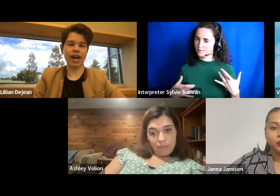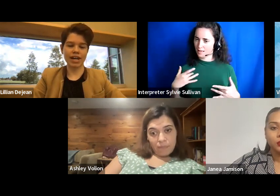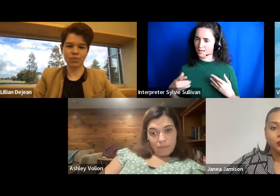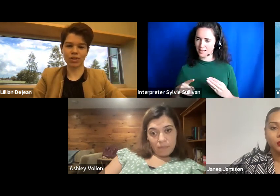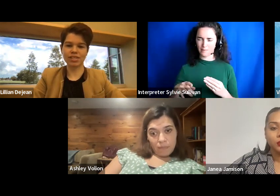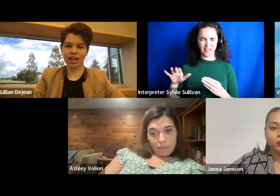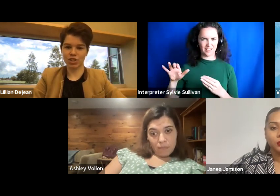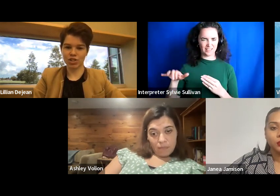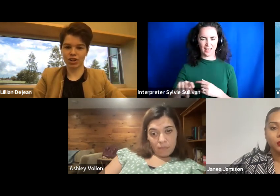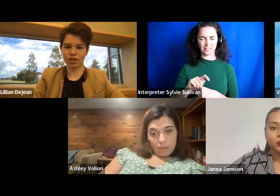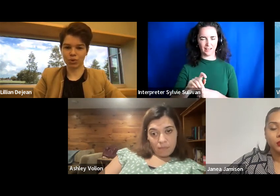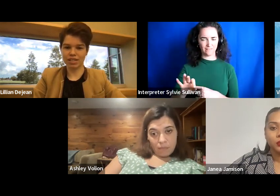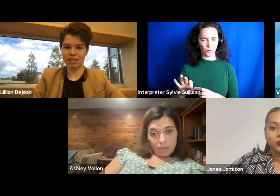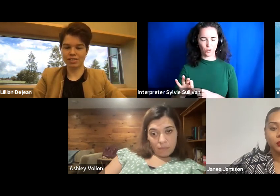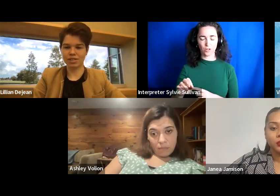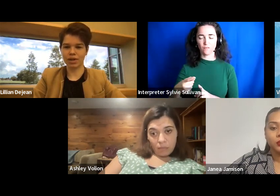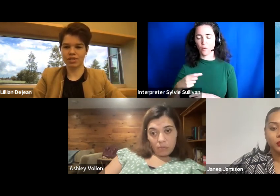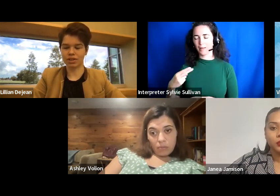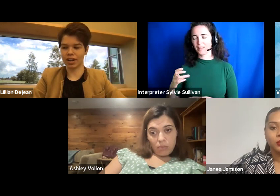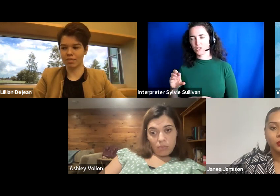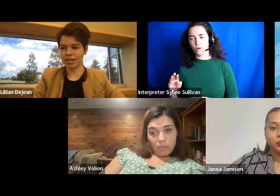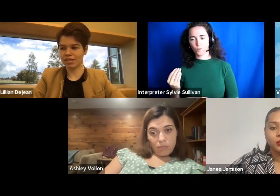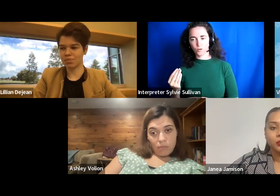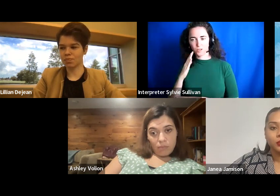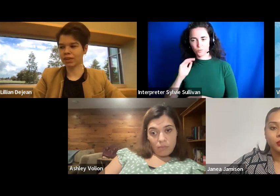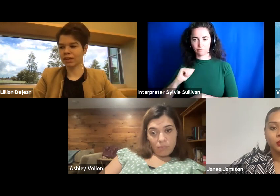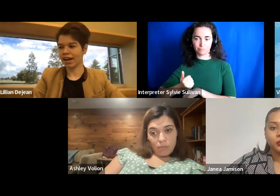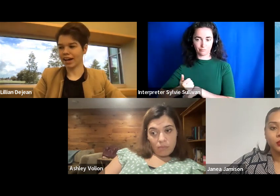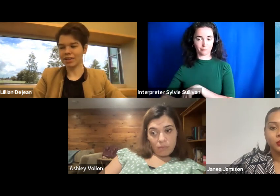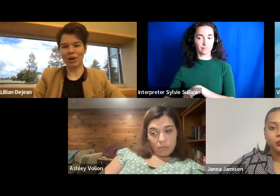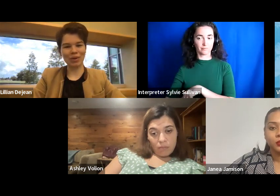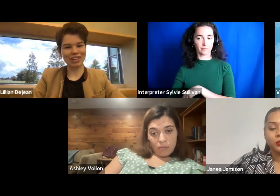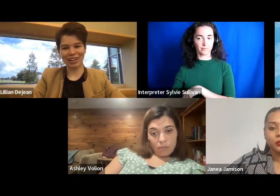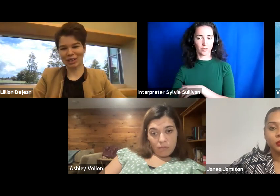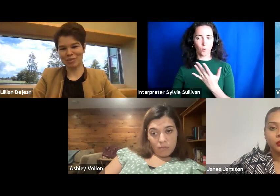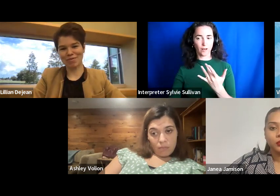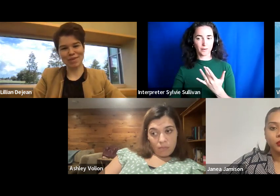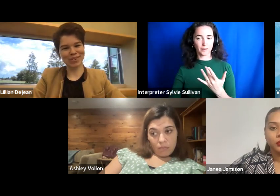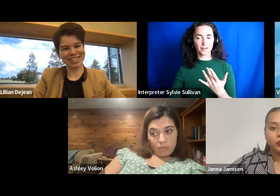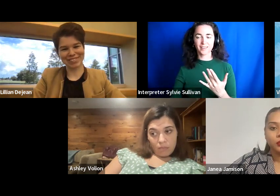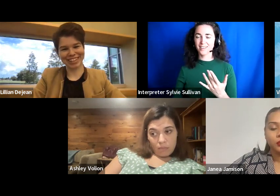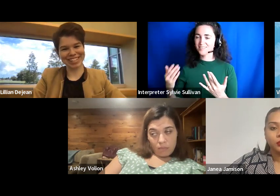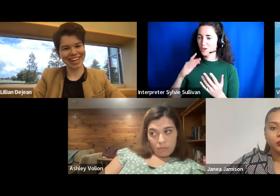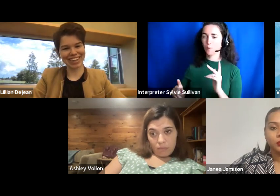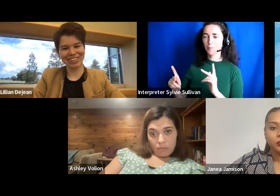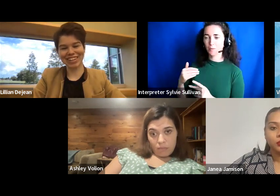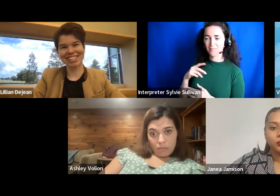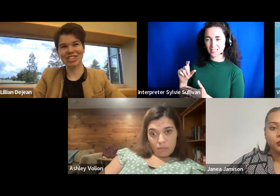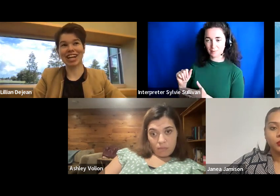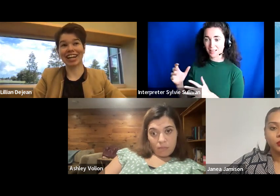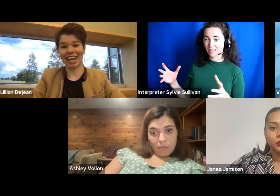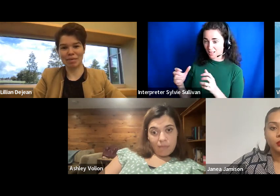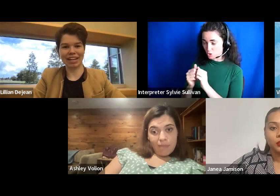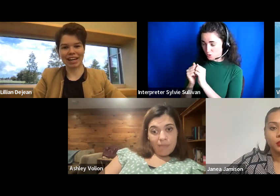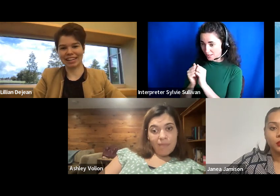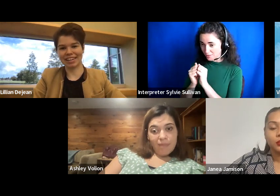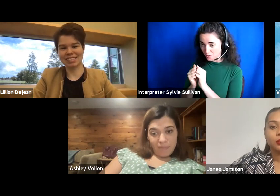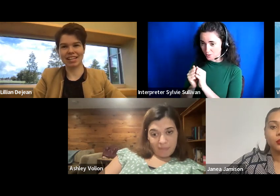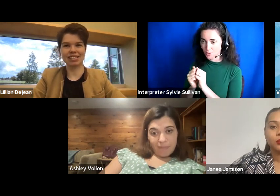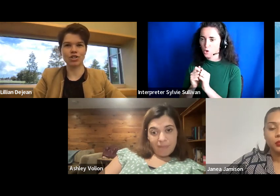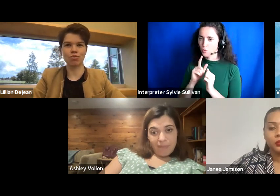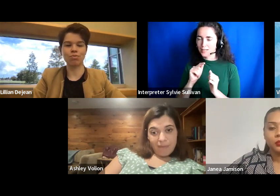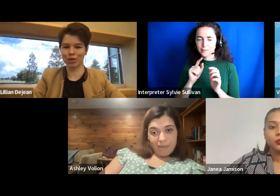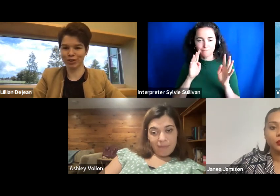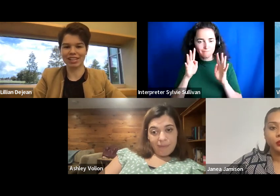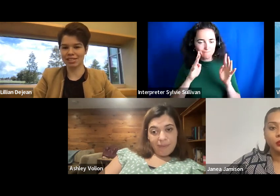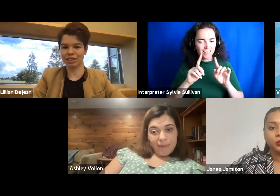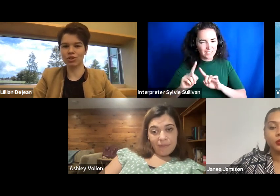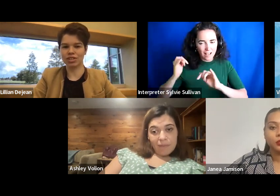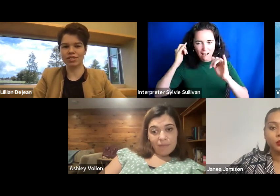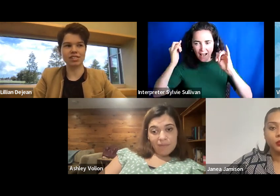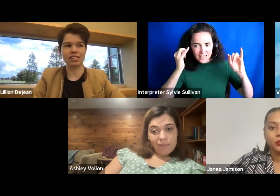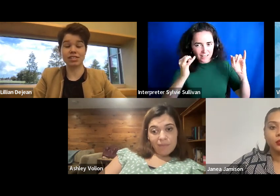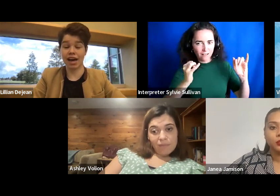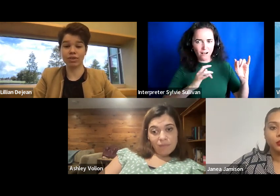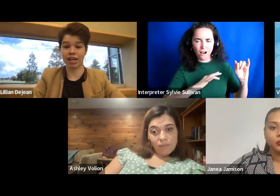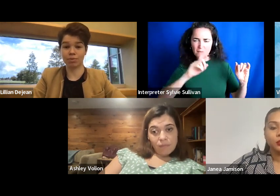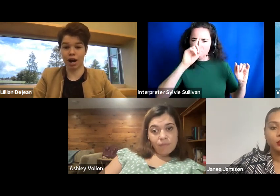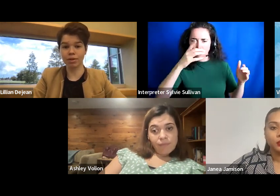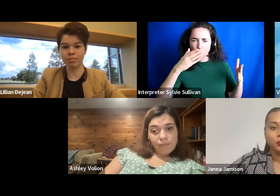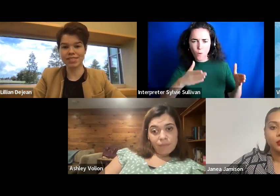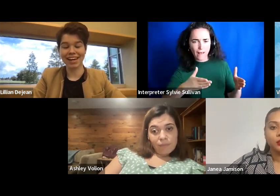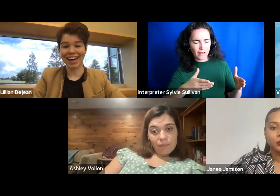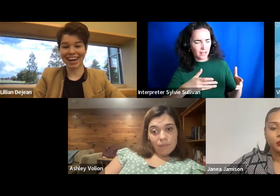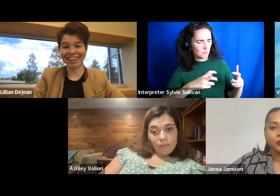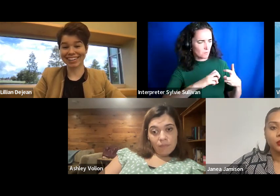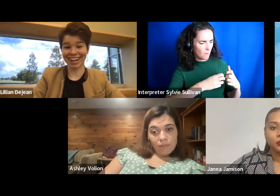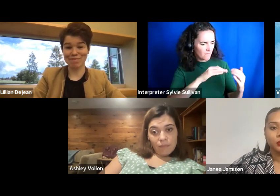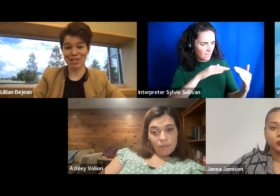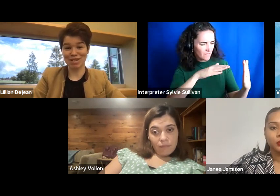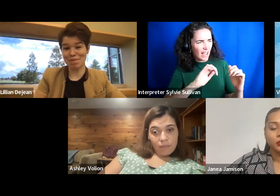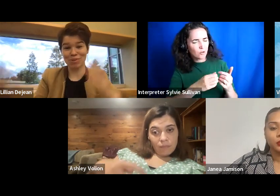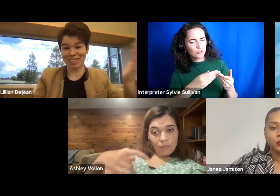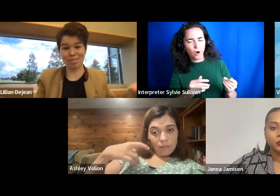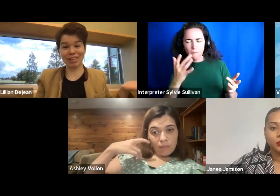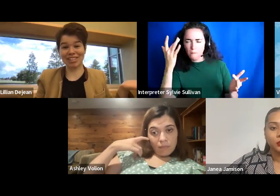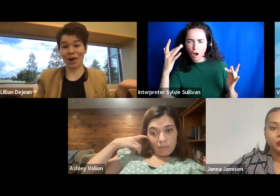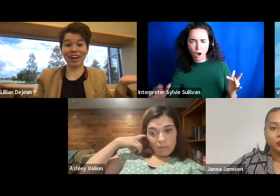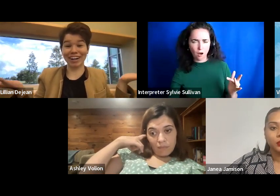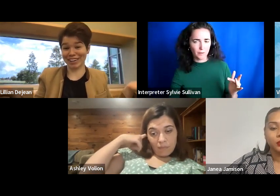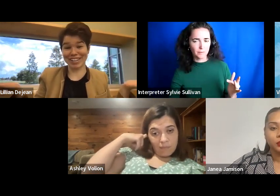Hdr 14 is going to create, because I mean when you get a group of people with disabilities together, you get such dynamic ideas and such brilliant solutions to everyday problems and not to mention people with disabilities